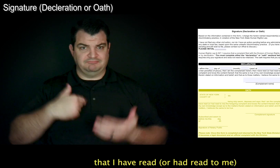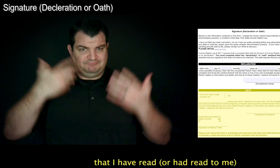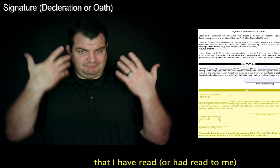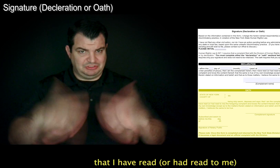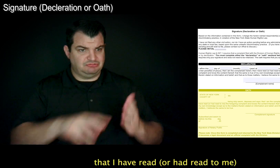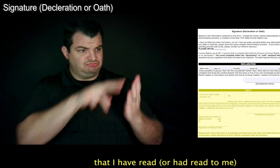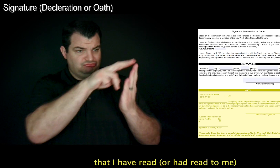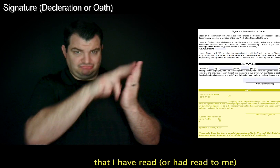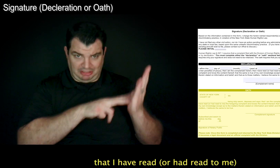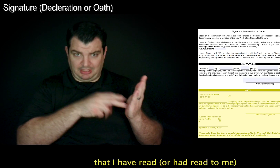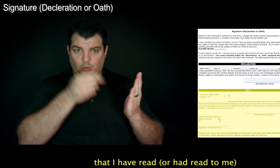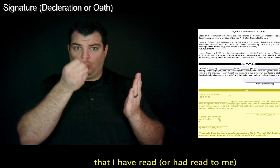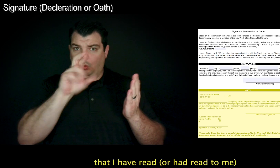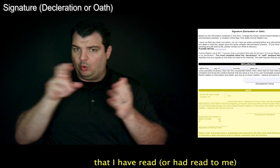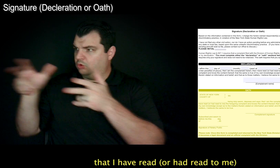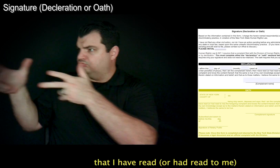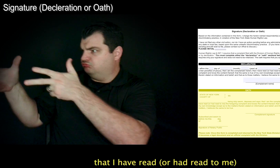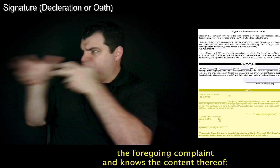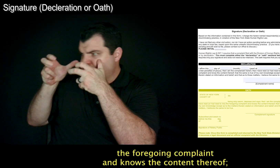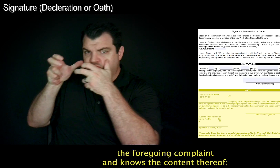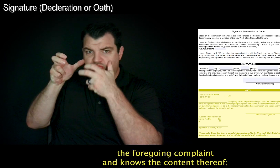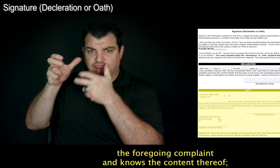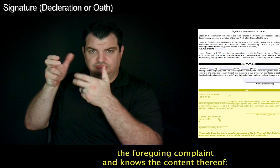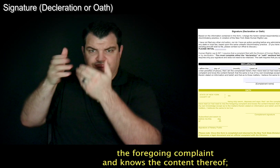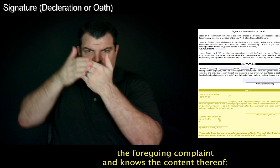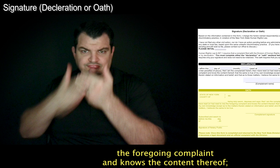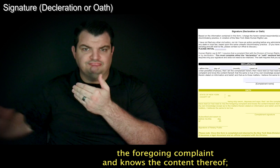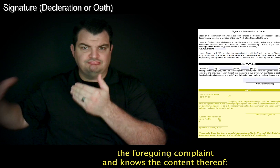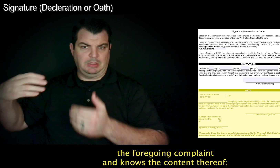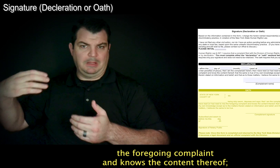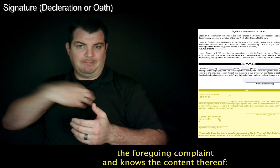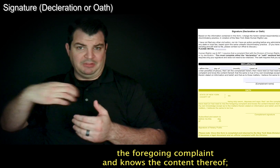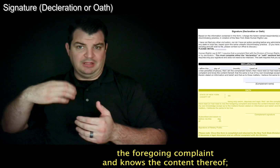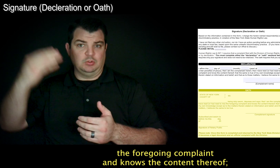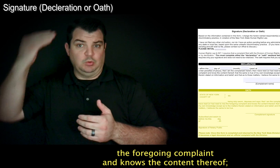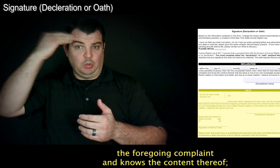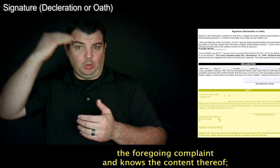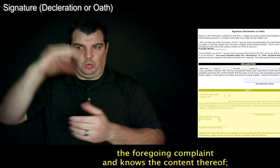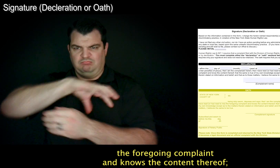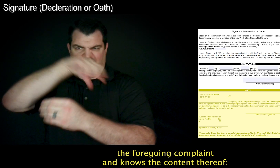that I have read (or had read to me) the foregoing complaint and knows the content thereof;